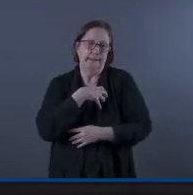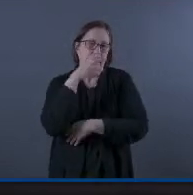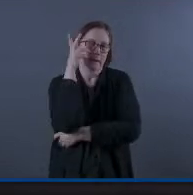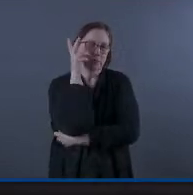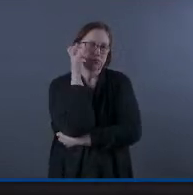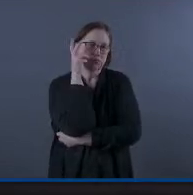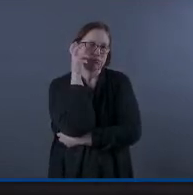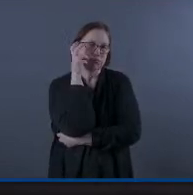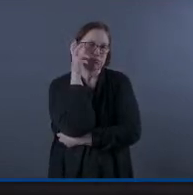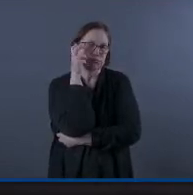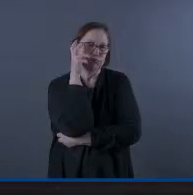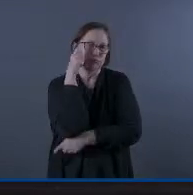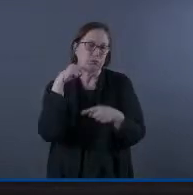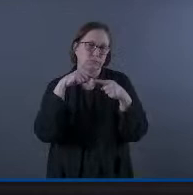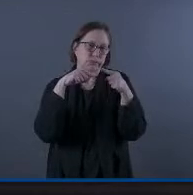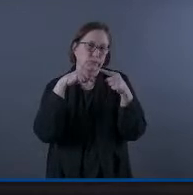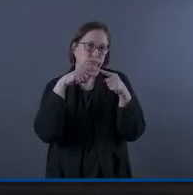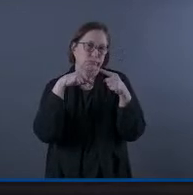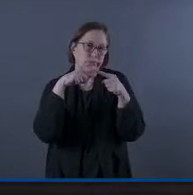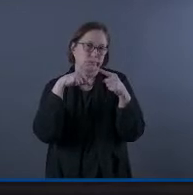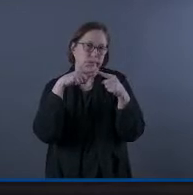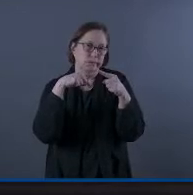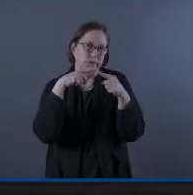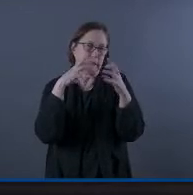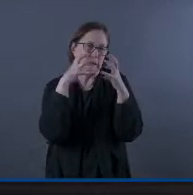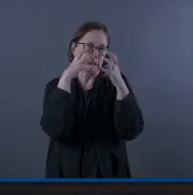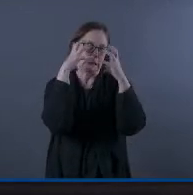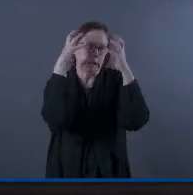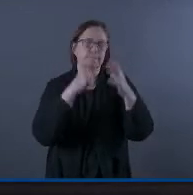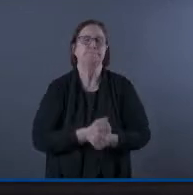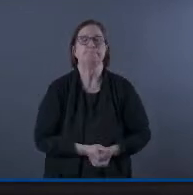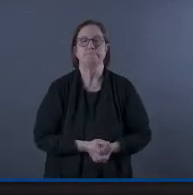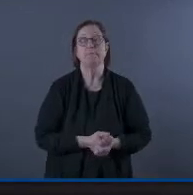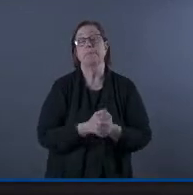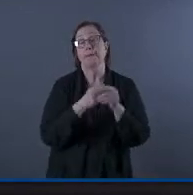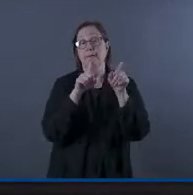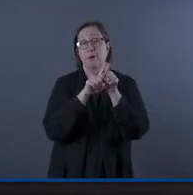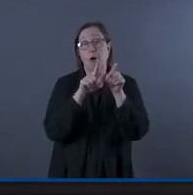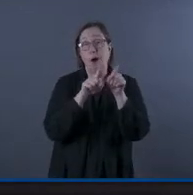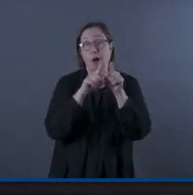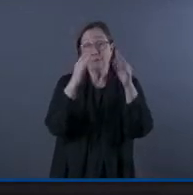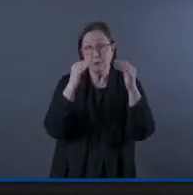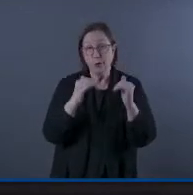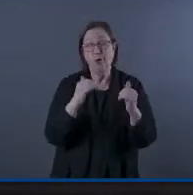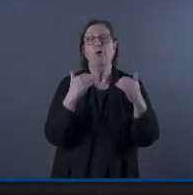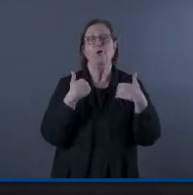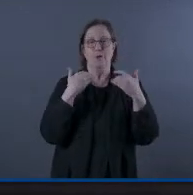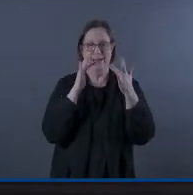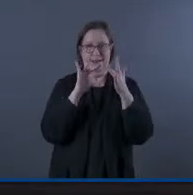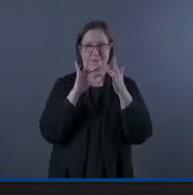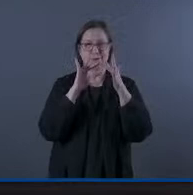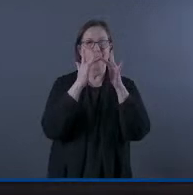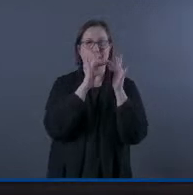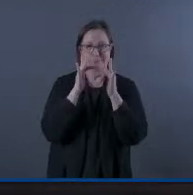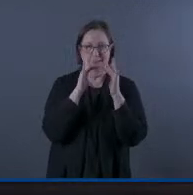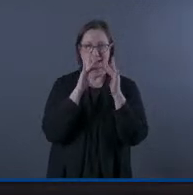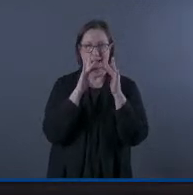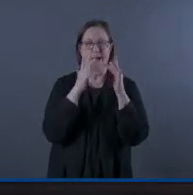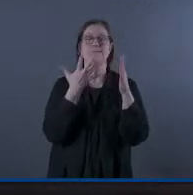I said when I was going through it is we've opened up an online scheduling system so that we are thinking that the vast majority